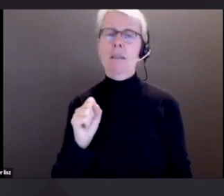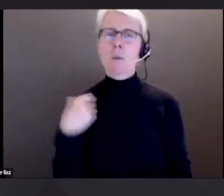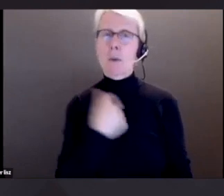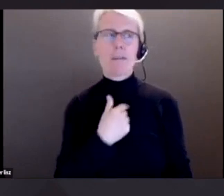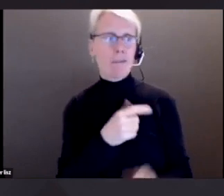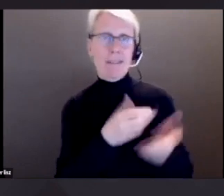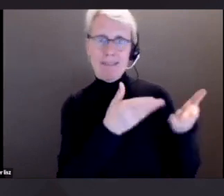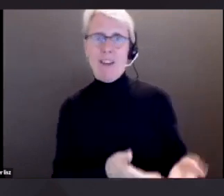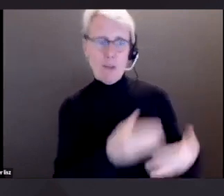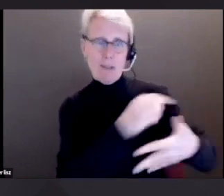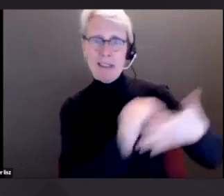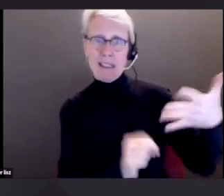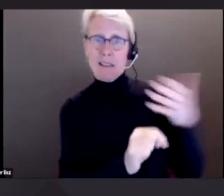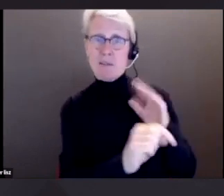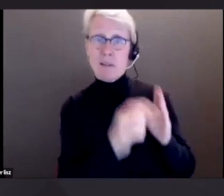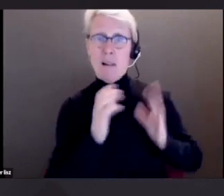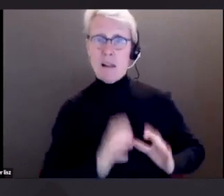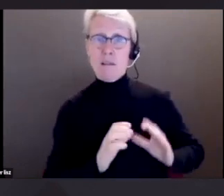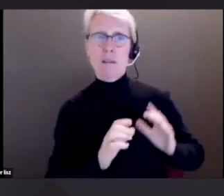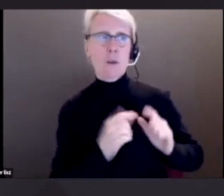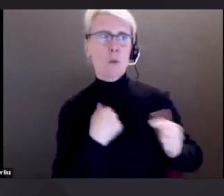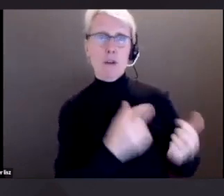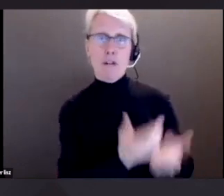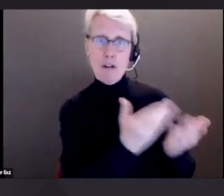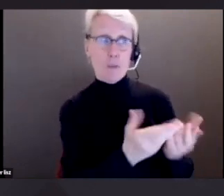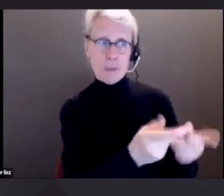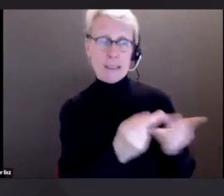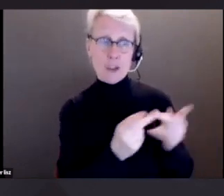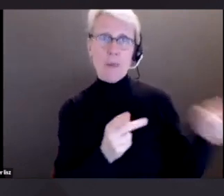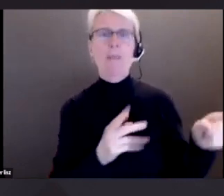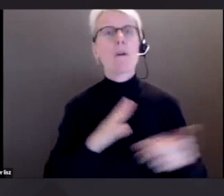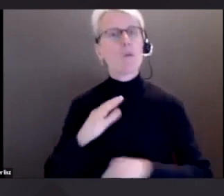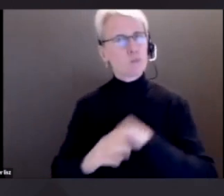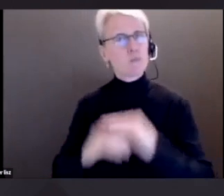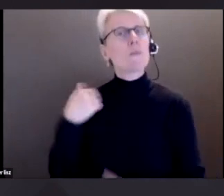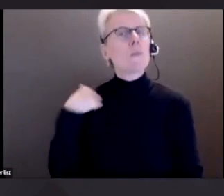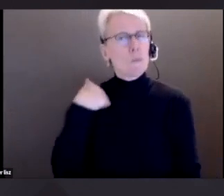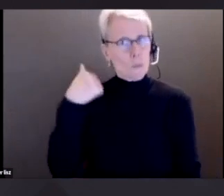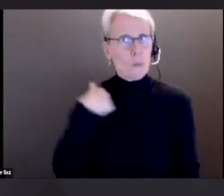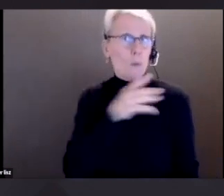where they can learn and grow. My department managers are very important in our inclusive hiring practices as well.